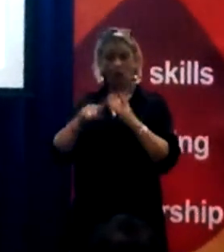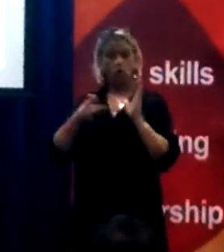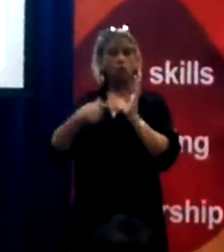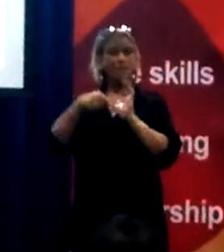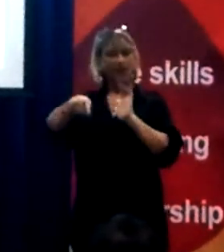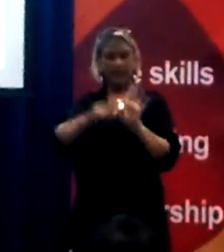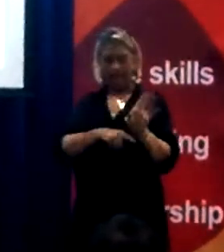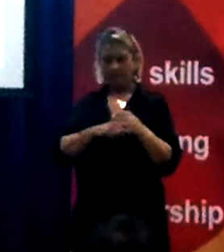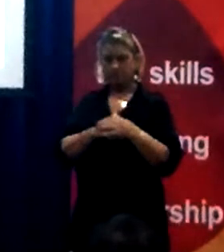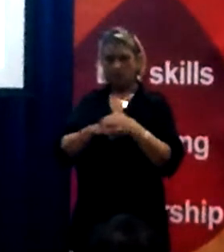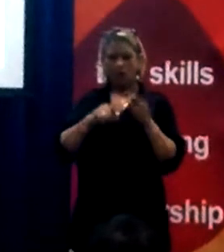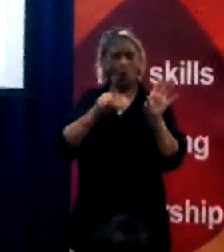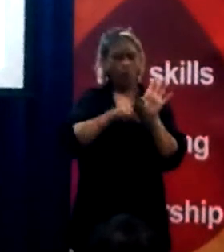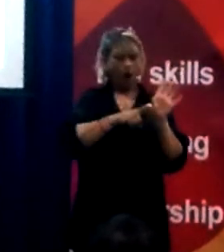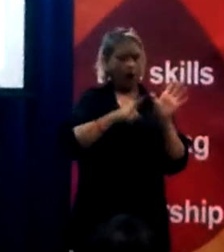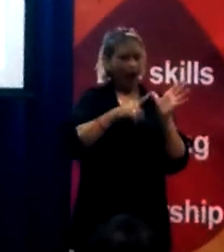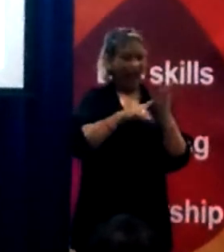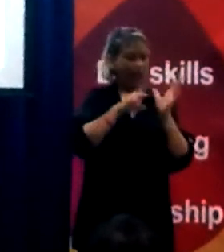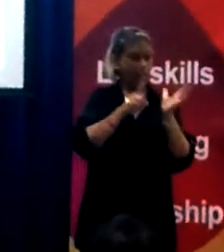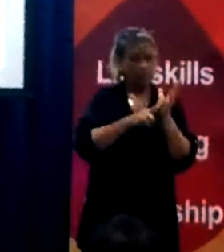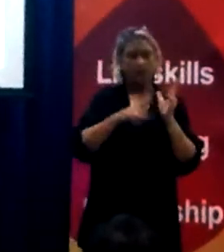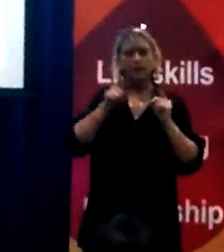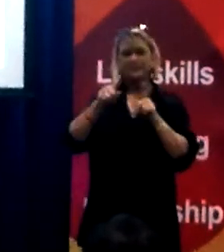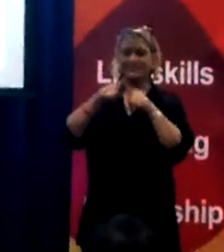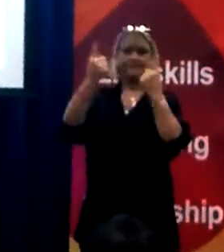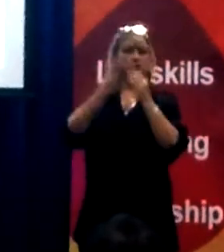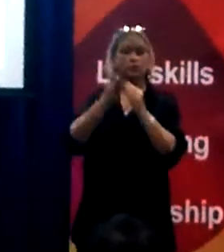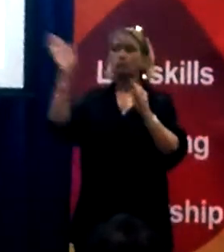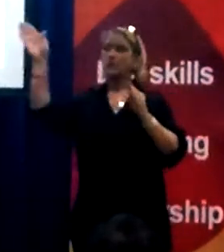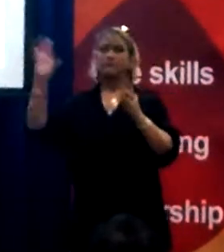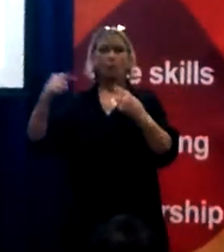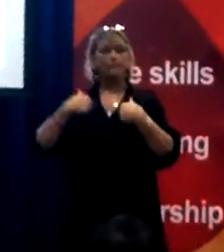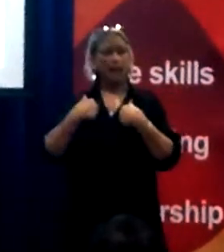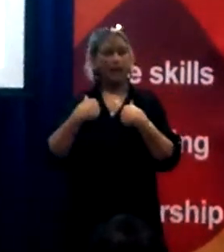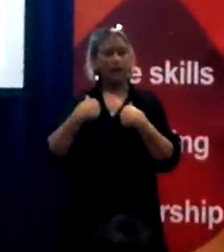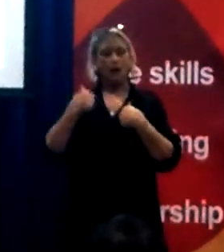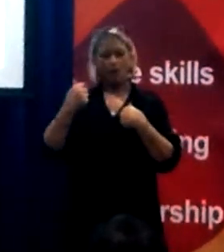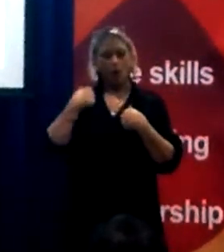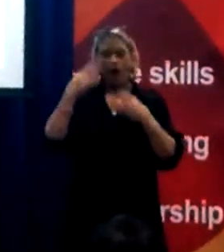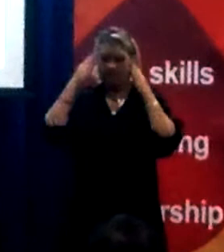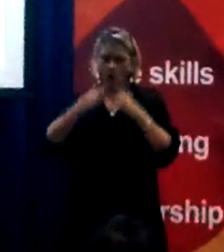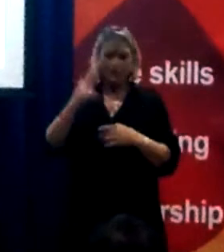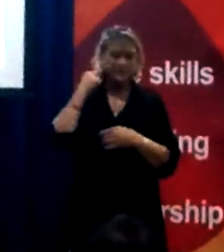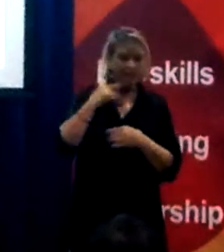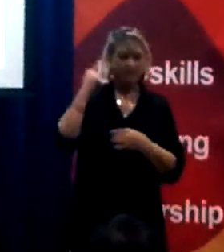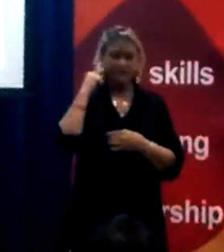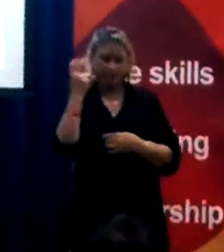YDAN was a step in a completely new direction for me. Whereas the YAC had been focused on Hard of Hearing, Deaf and Deaf-Blind students, YDAN